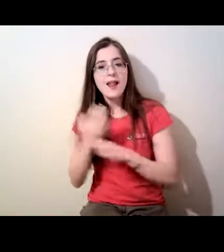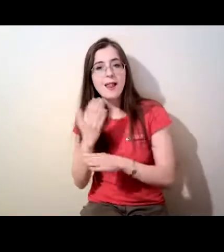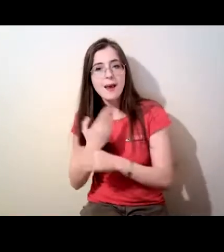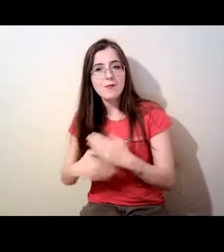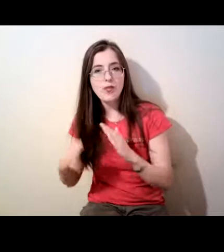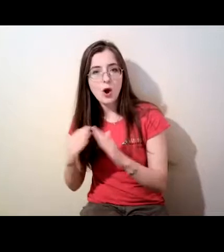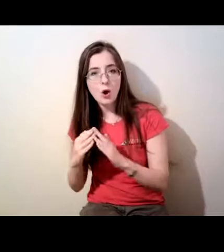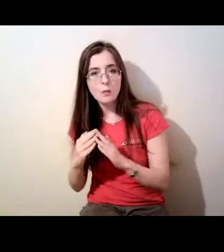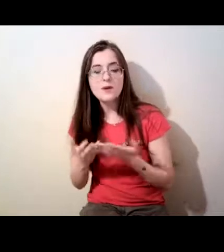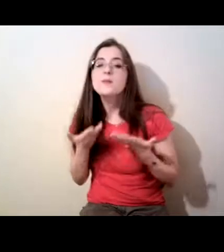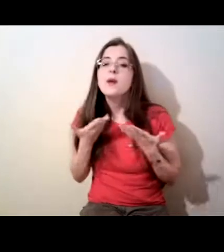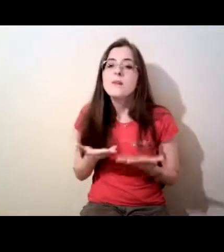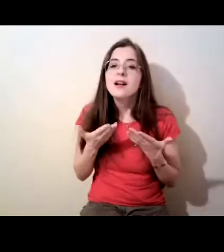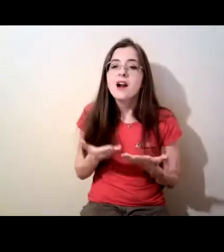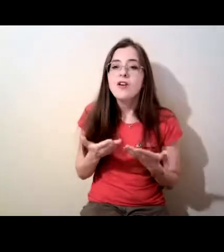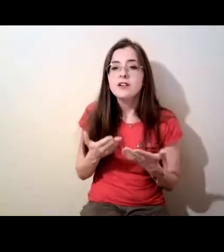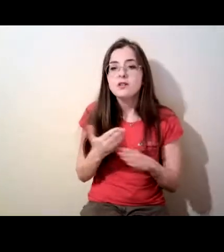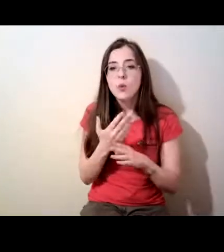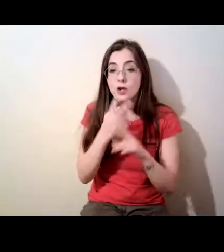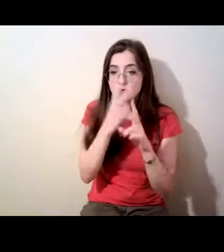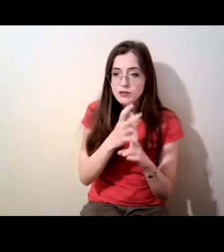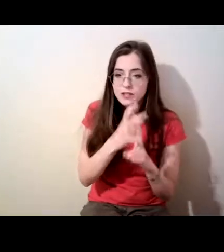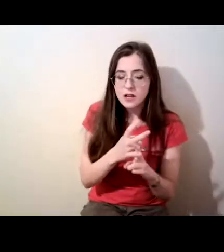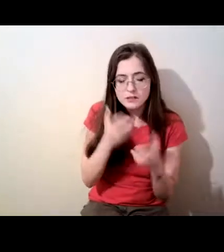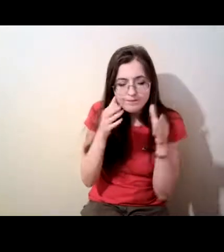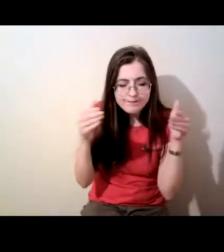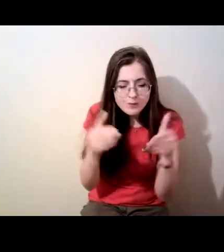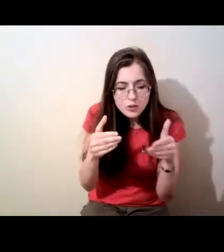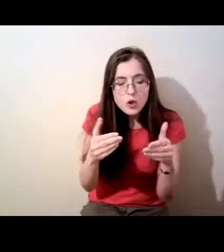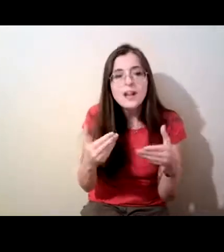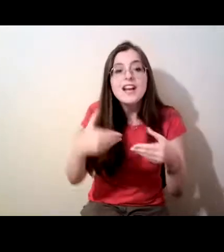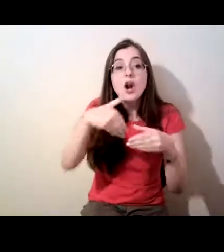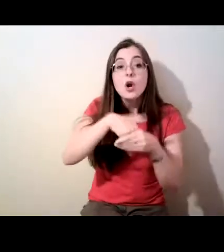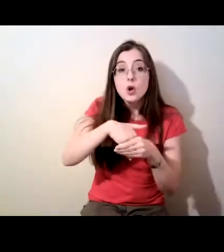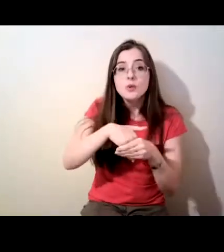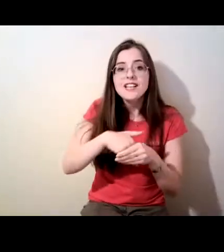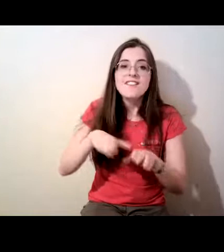university of salford i focus on inclusive active travels so this is walking wheeling by wheelchair